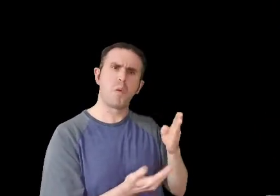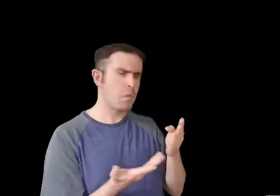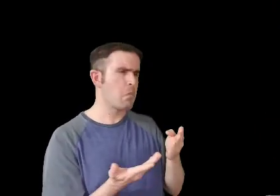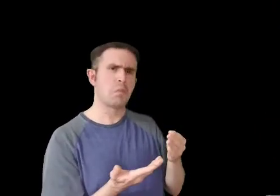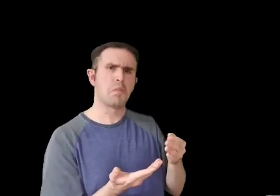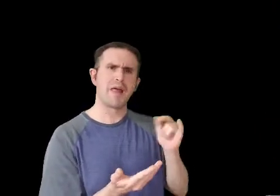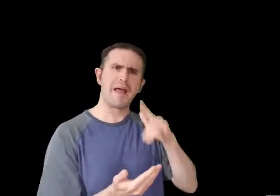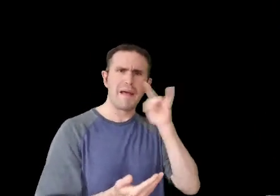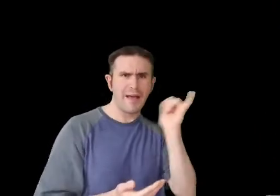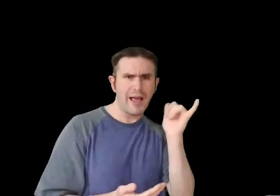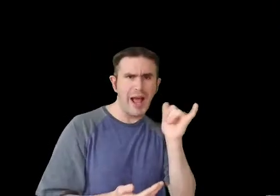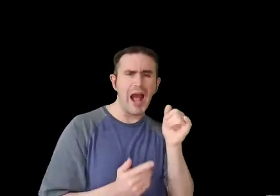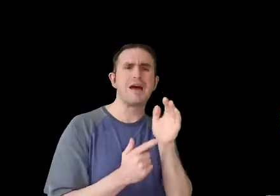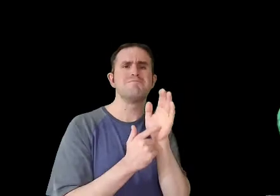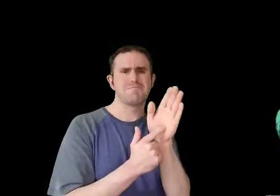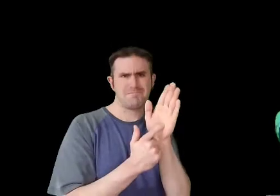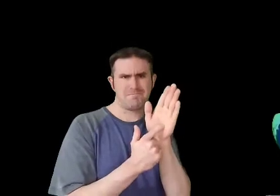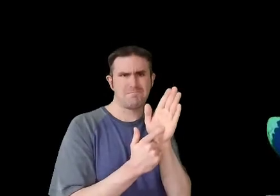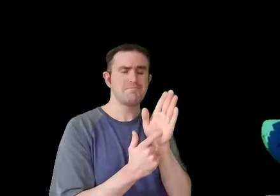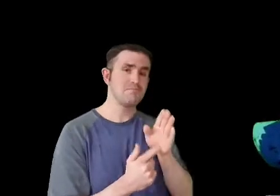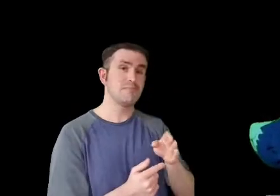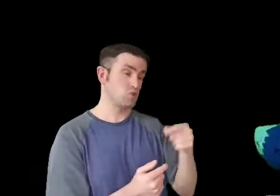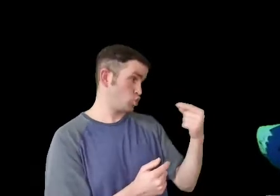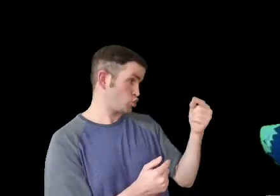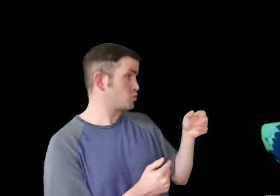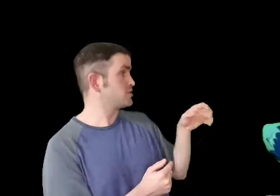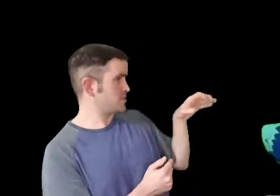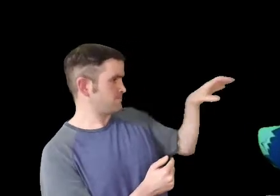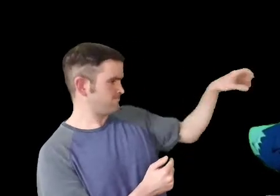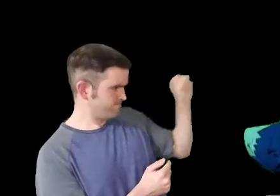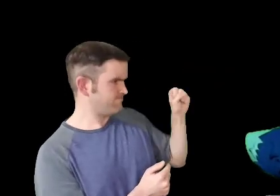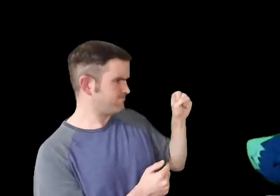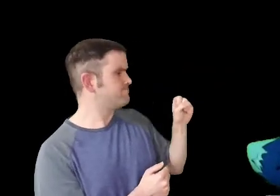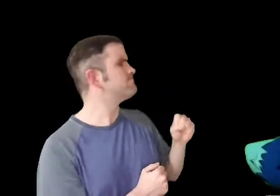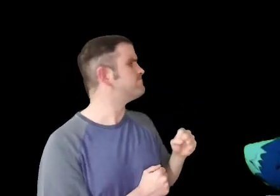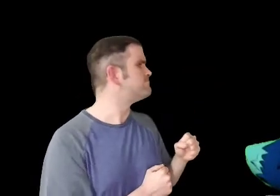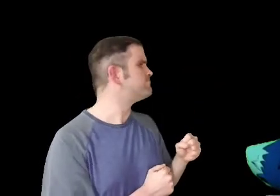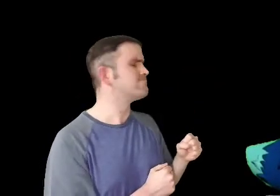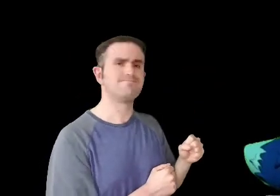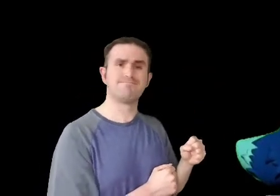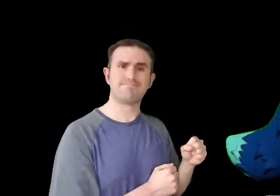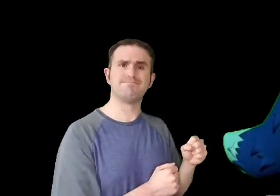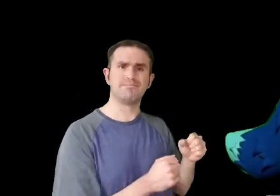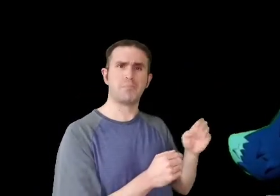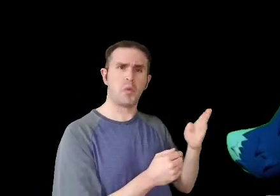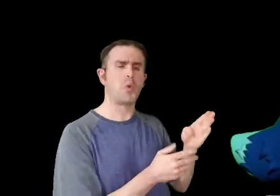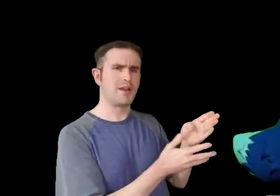look like? Well, let's uh... let's grab a... let's grab a green... and we'll keep that blue...